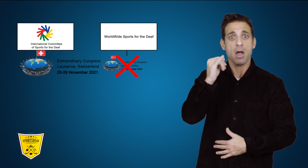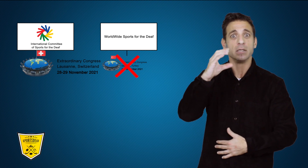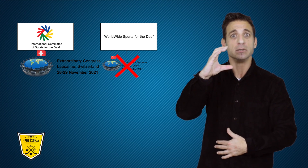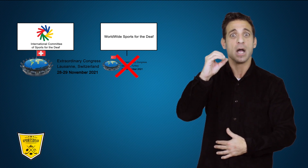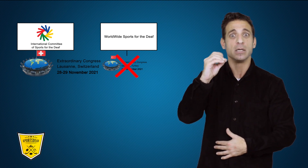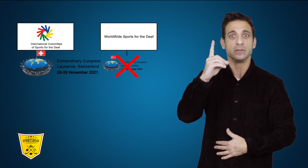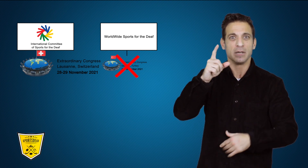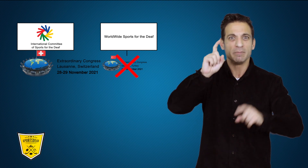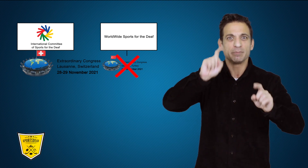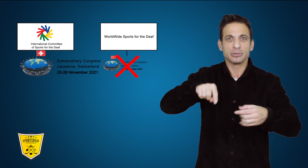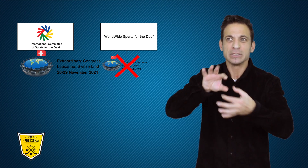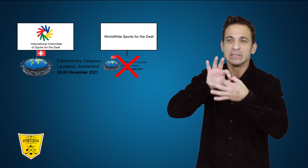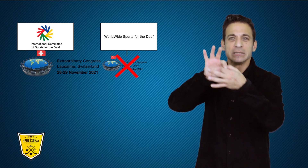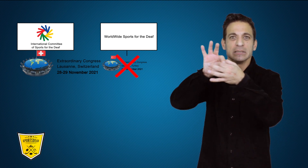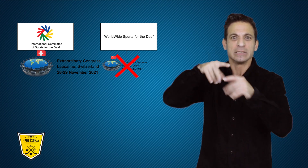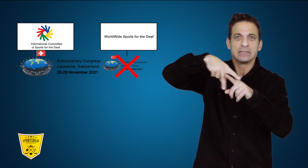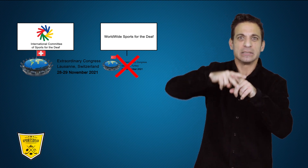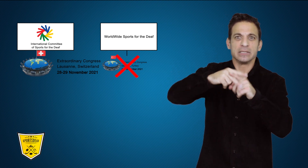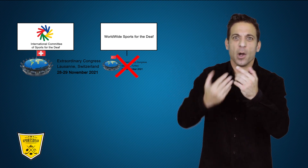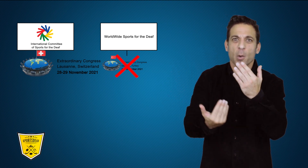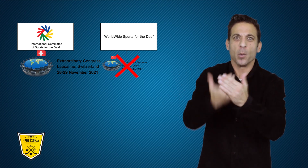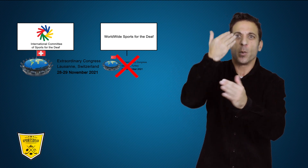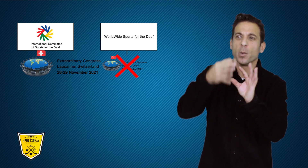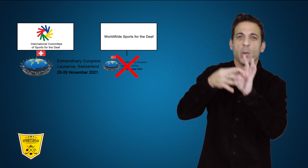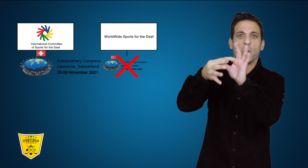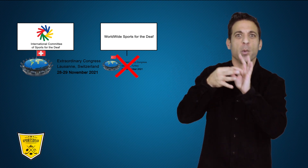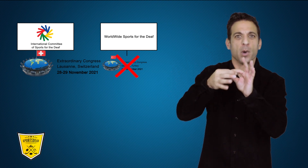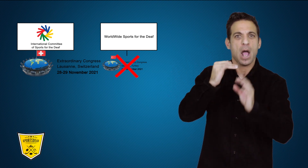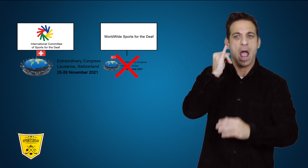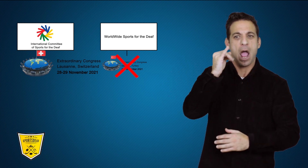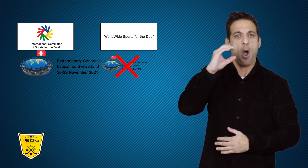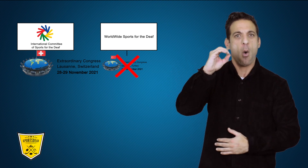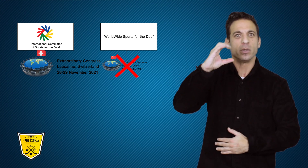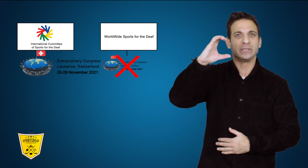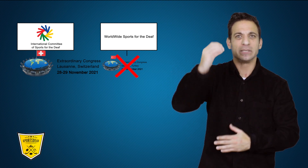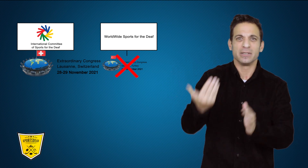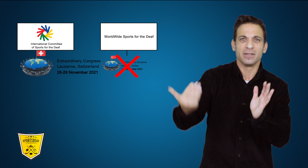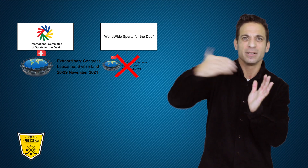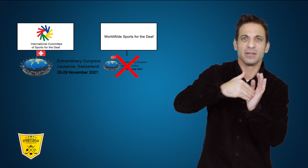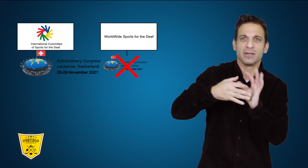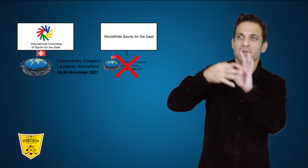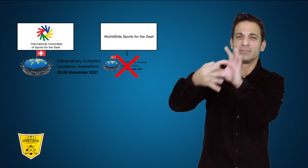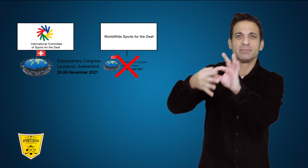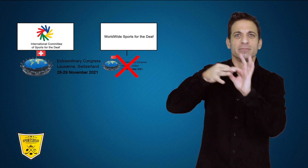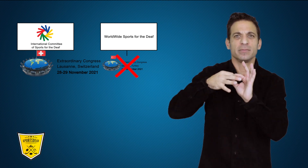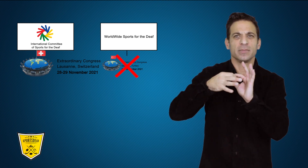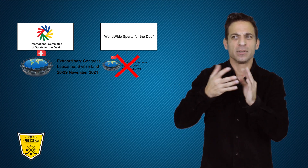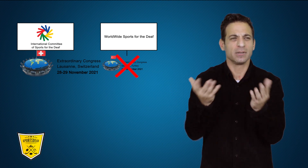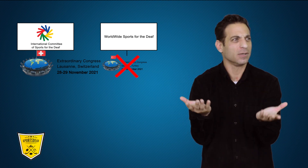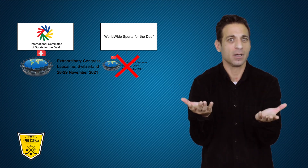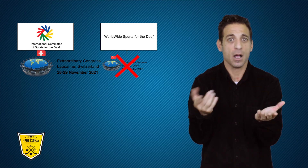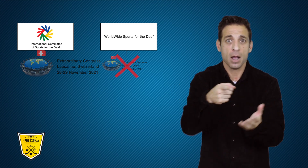ICSD needs to restore and strengthen its relationship with IOC.